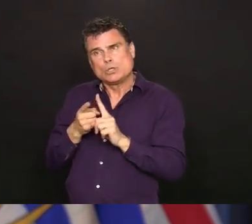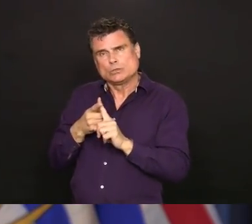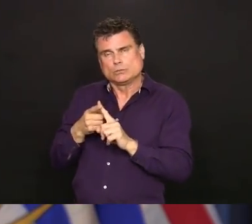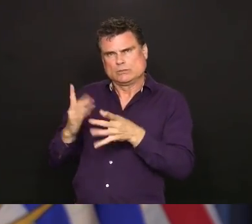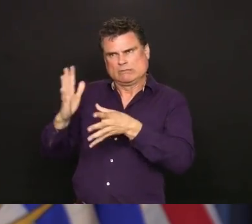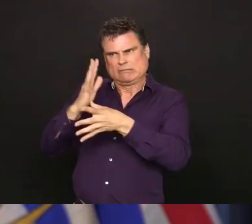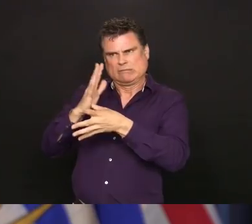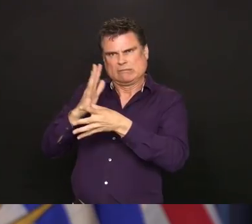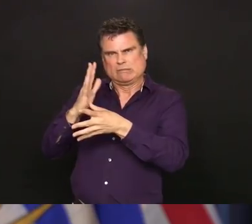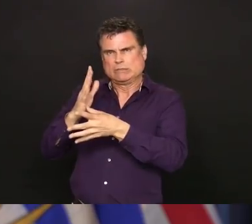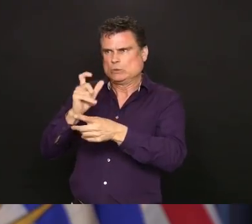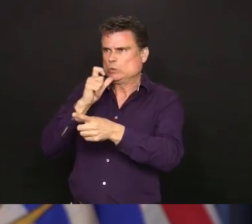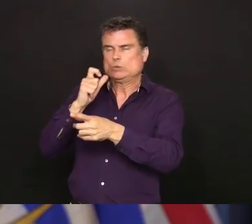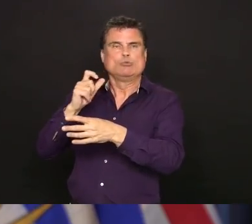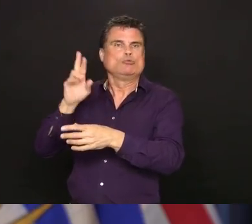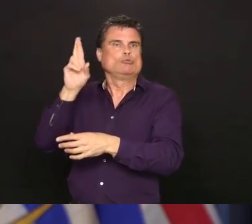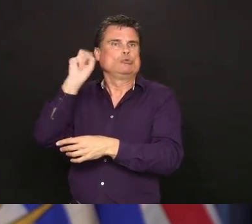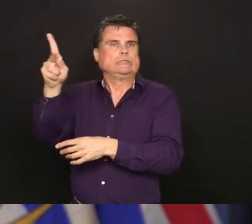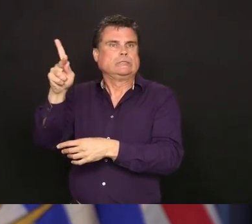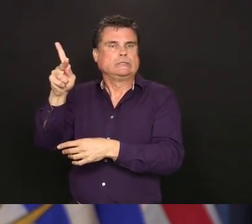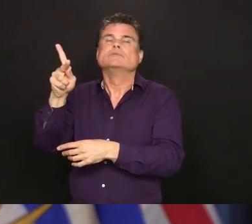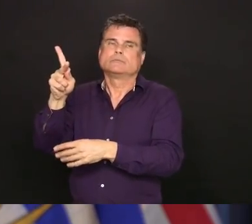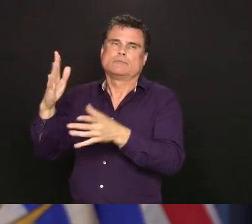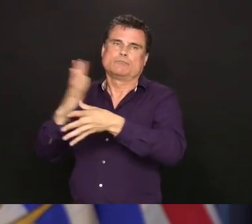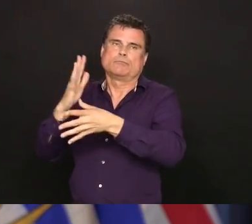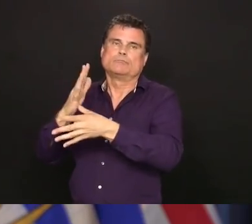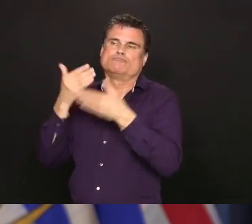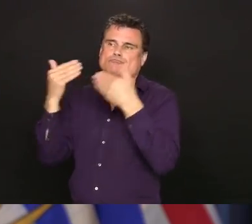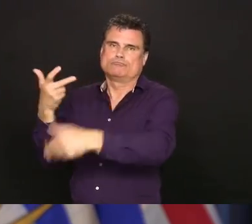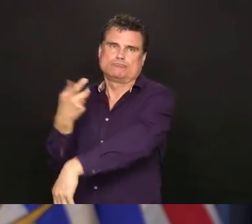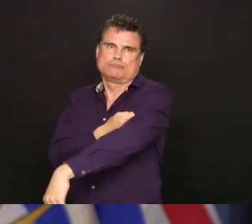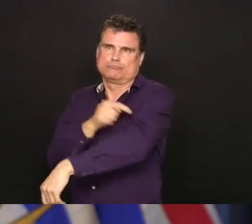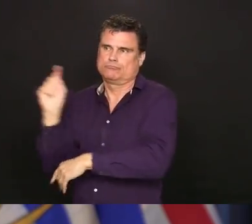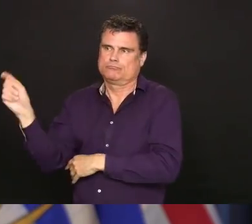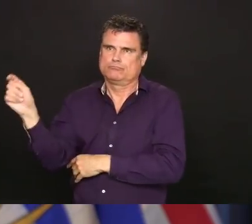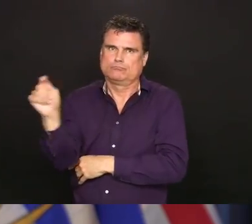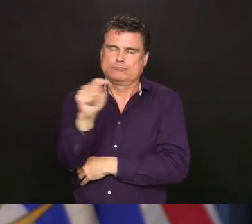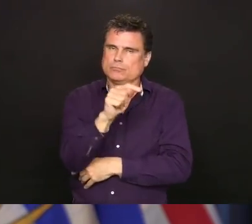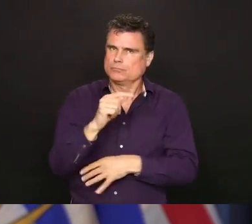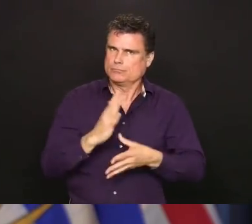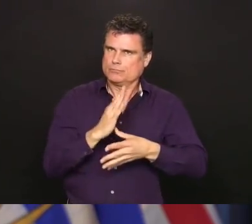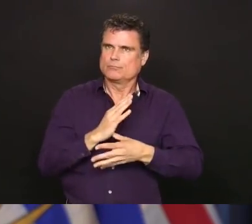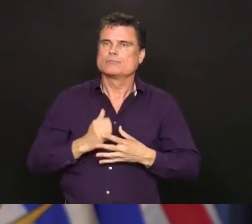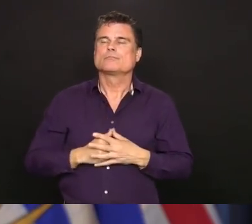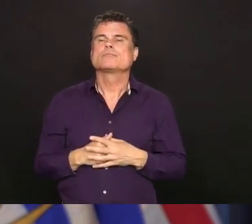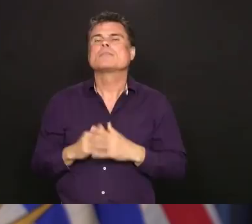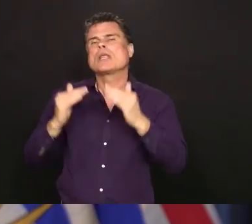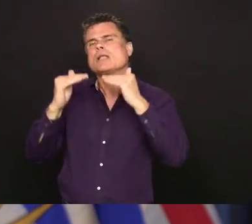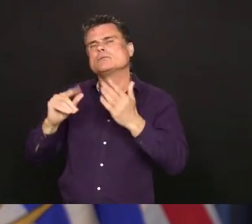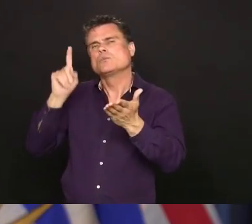Hi, Dr Henry, Minister Dix. Regarding the outbreak at the chicken processing plant we have that massive